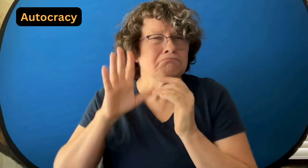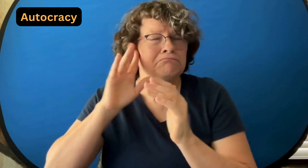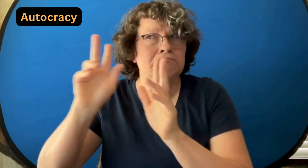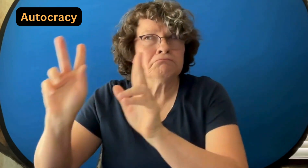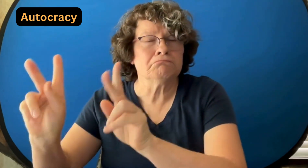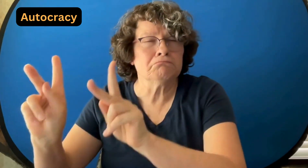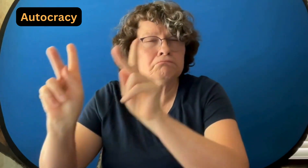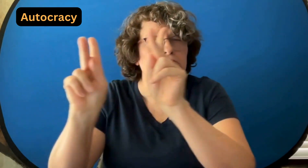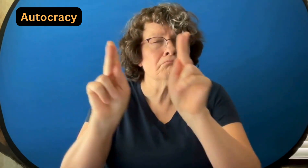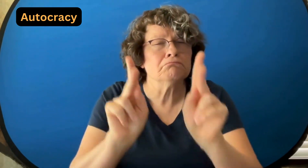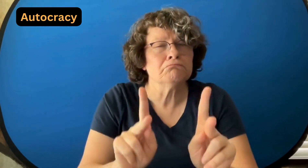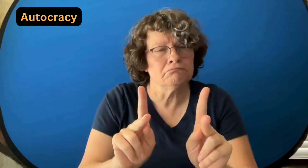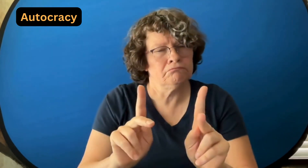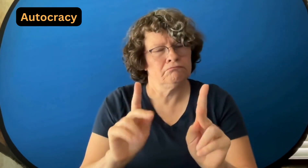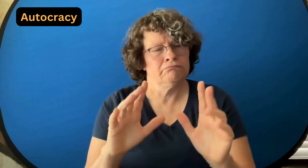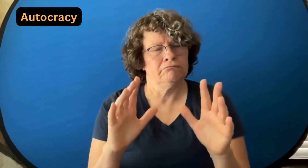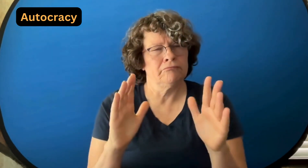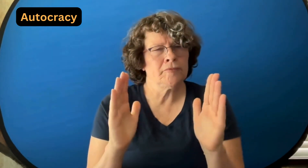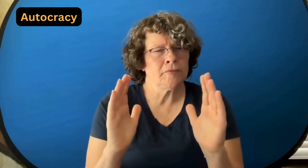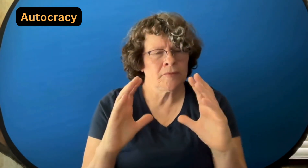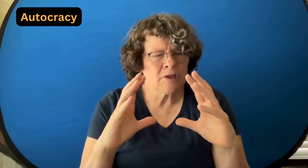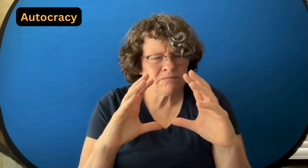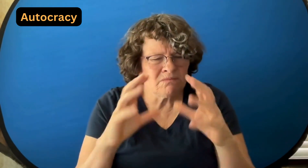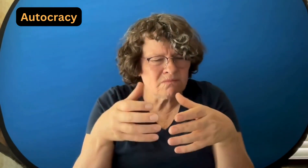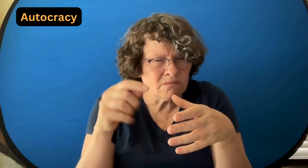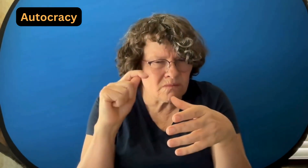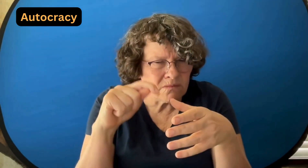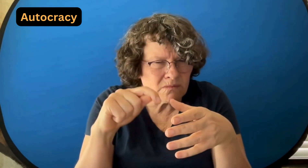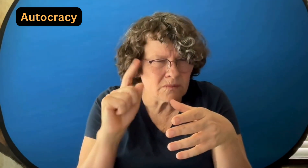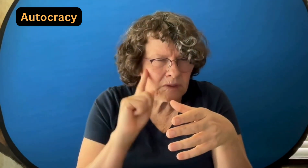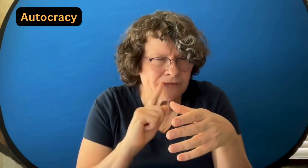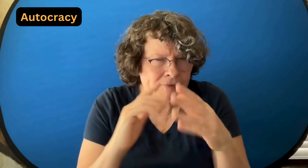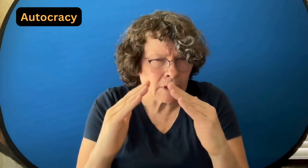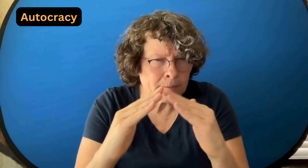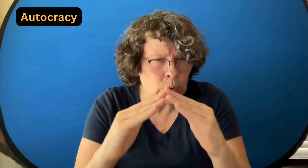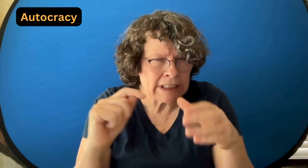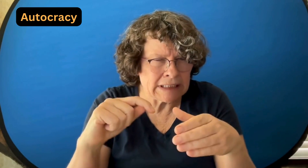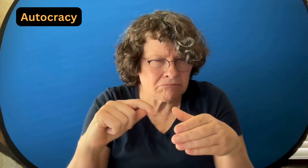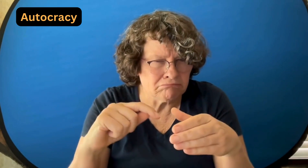By using the same concept, in the deaf community,